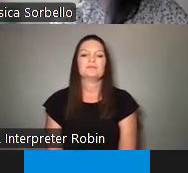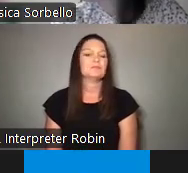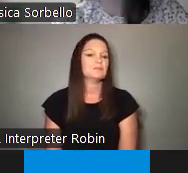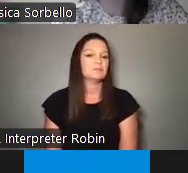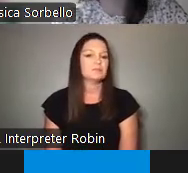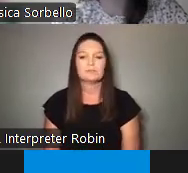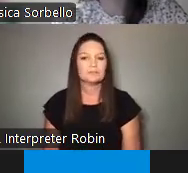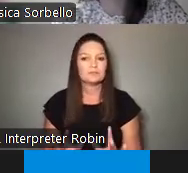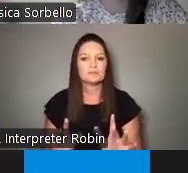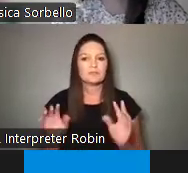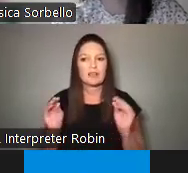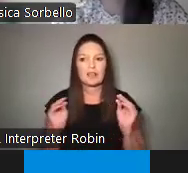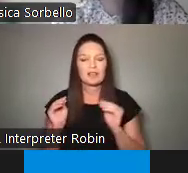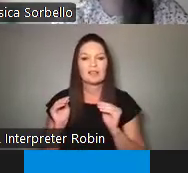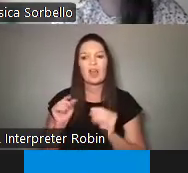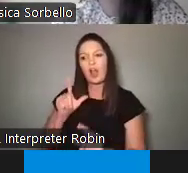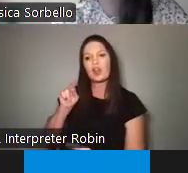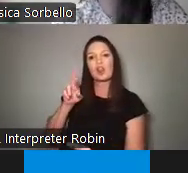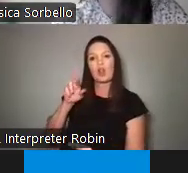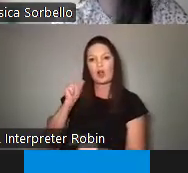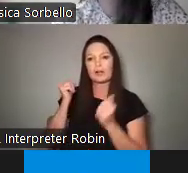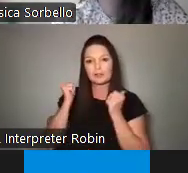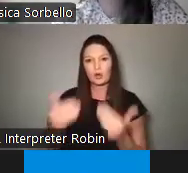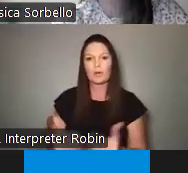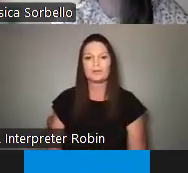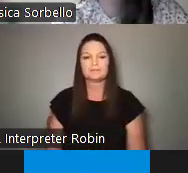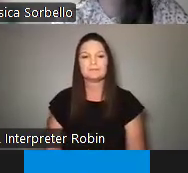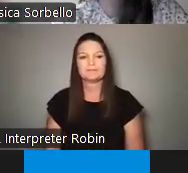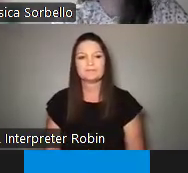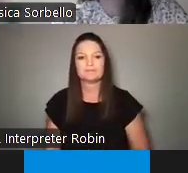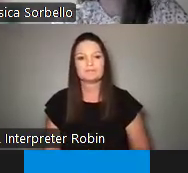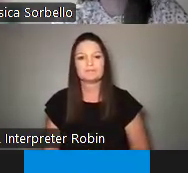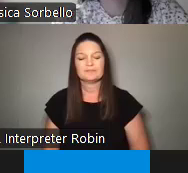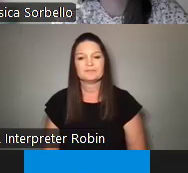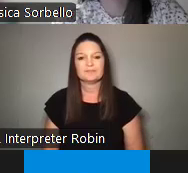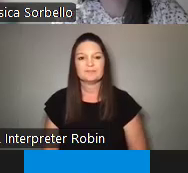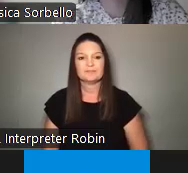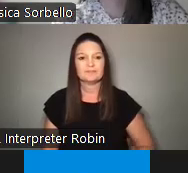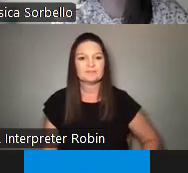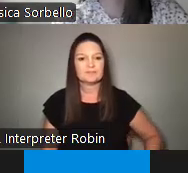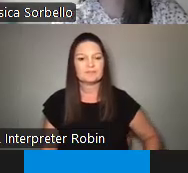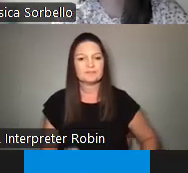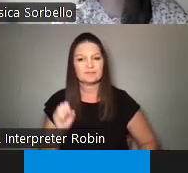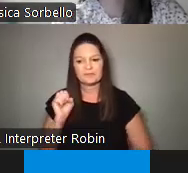. »SPEAKER: Morgan is a person